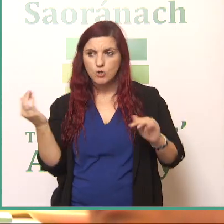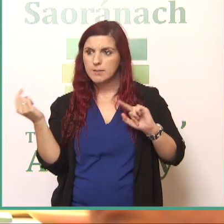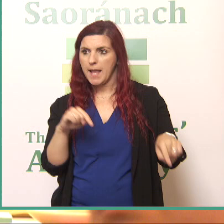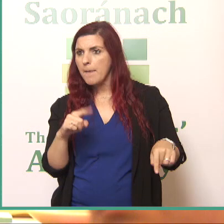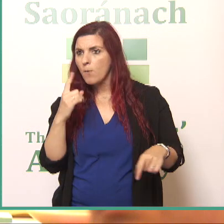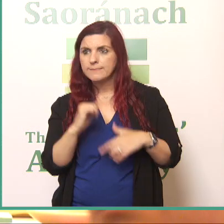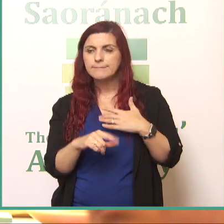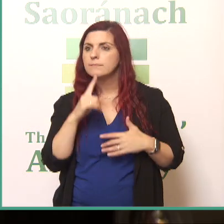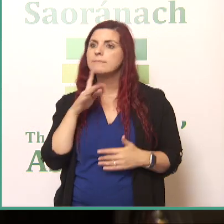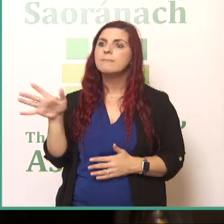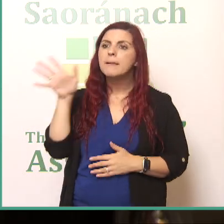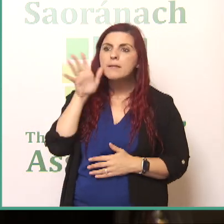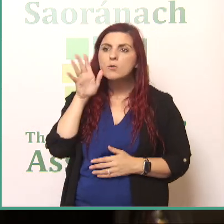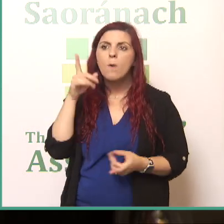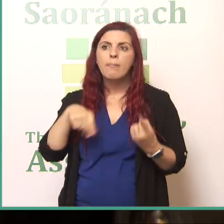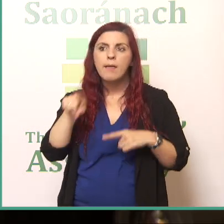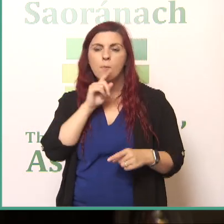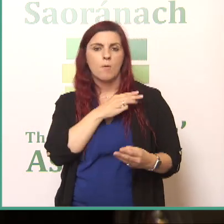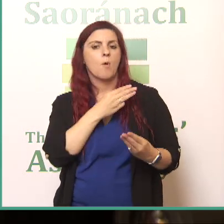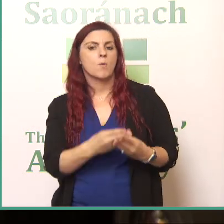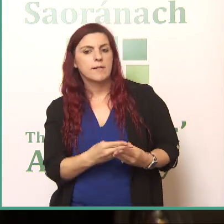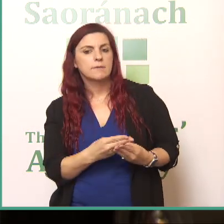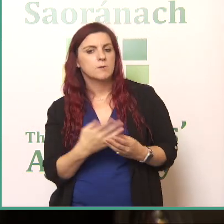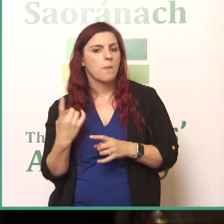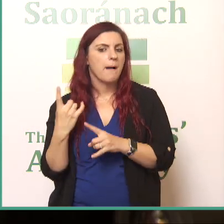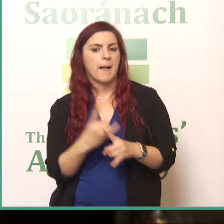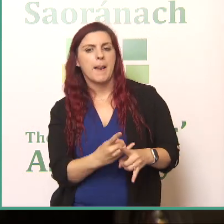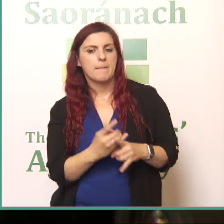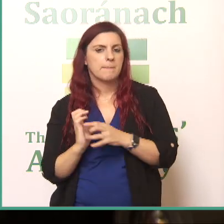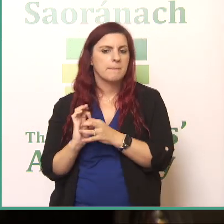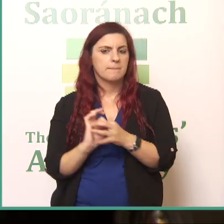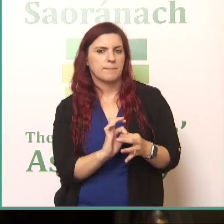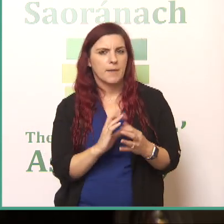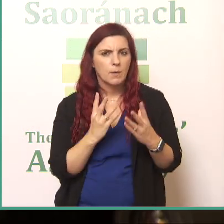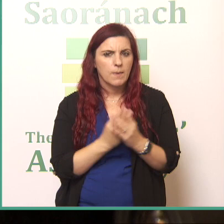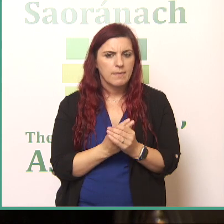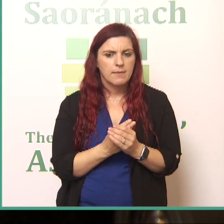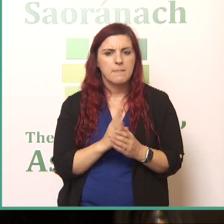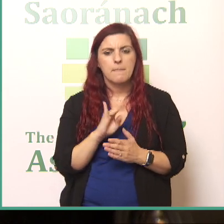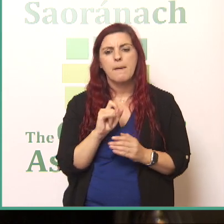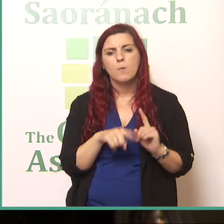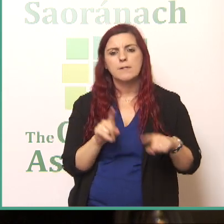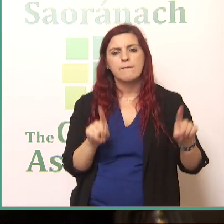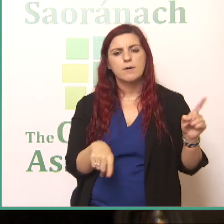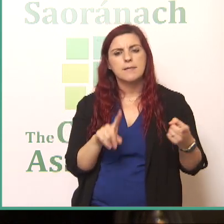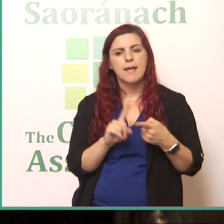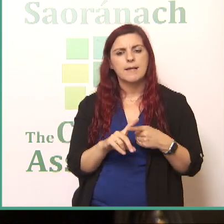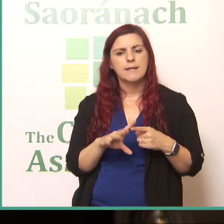to what they were proposing to help associate with biodiversity and the habitat Improvement